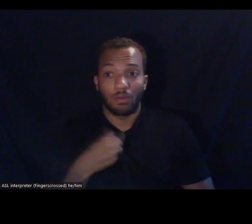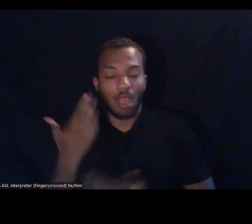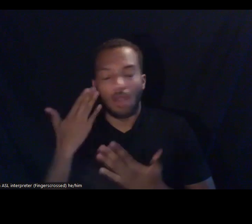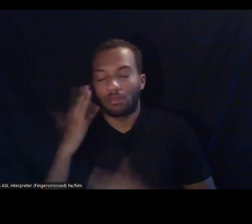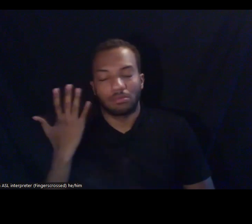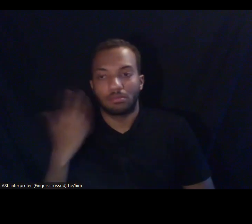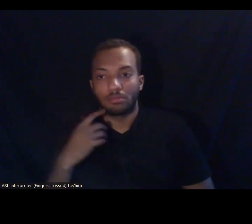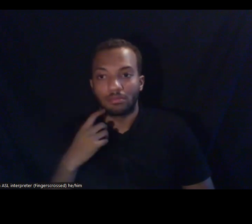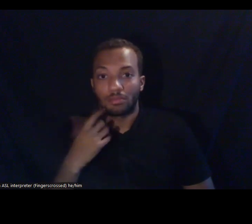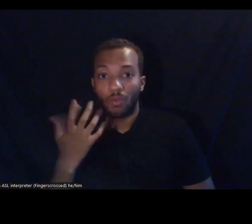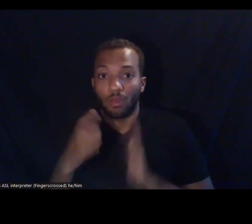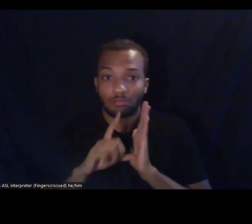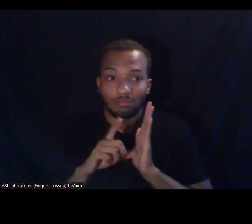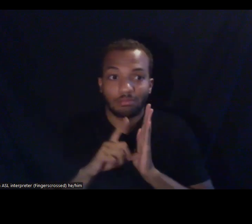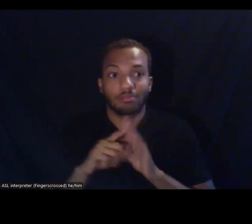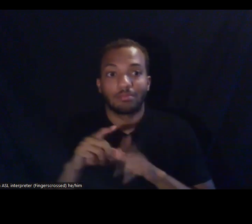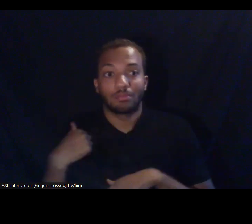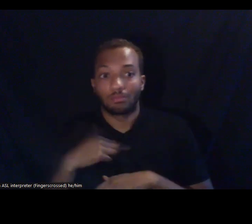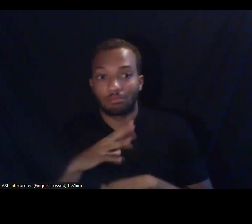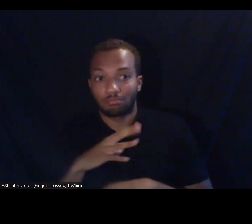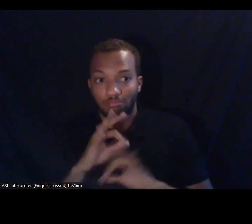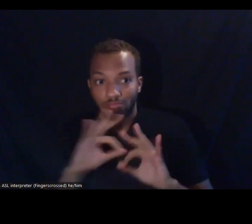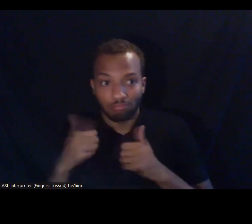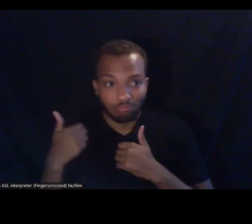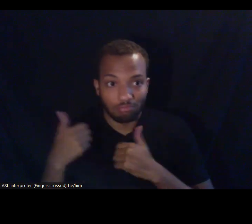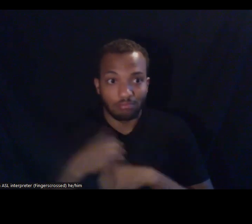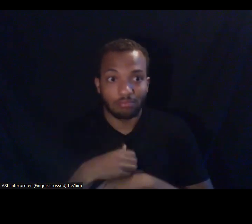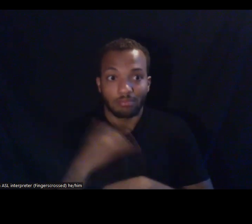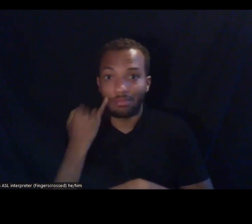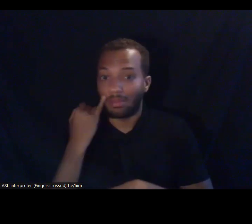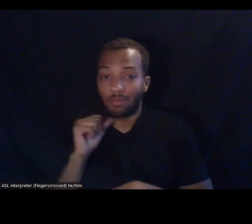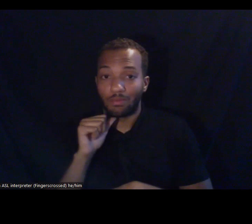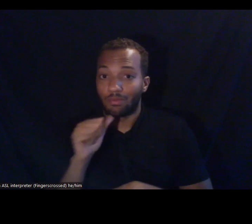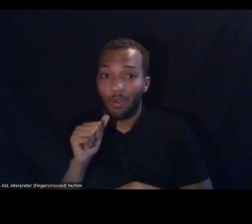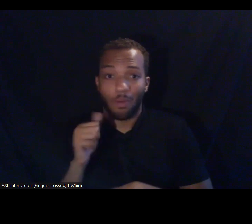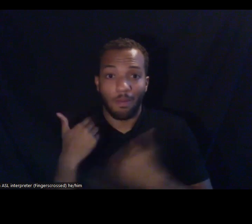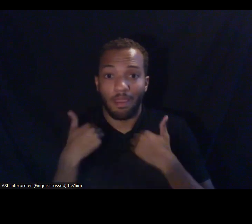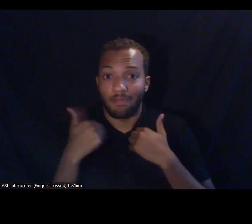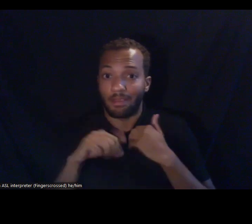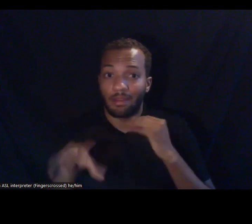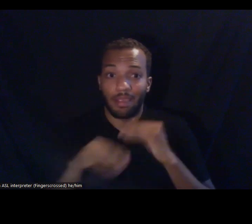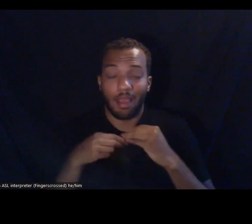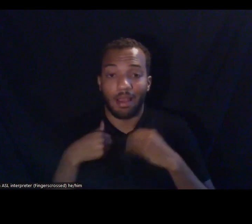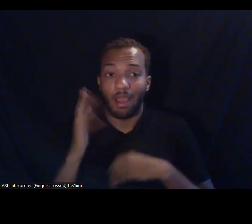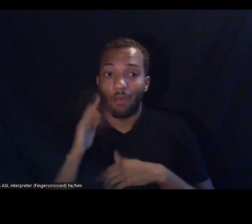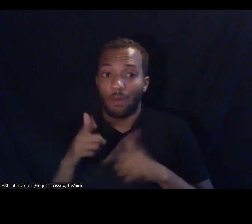wanna debrief on or we good? [Uju] If you don't have anything, then I will let everyone. I always stick around